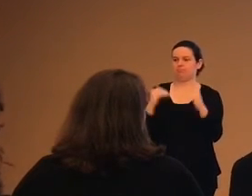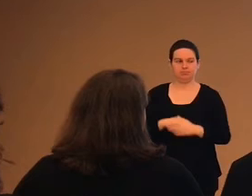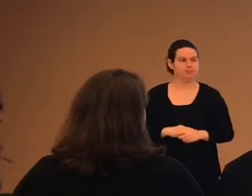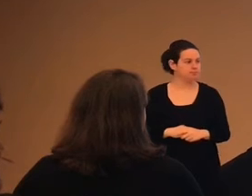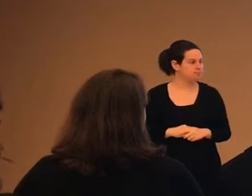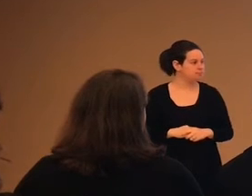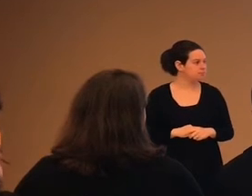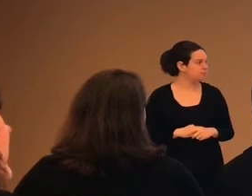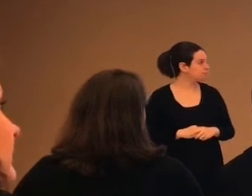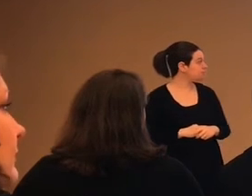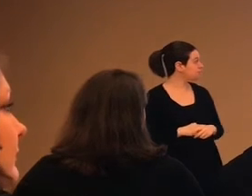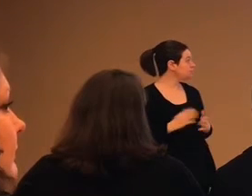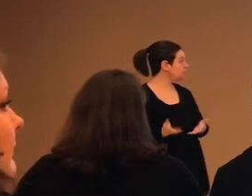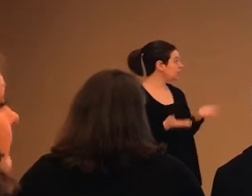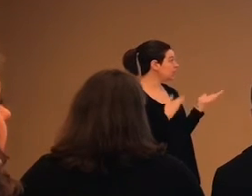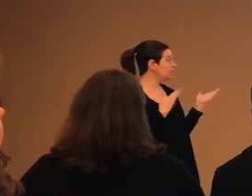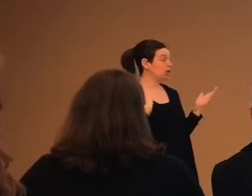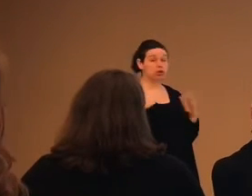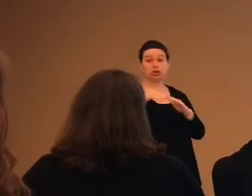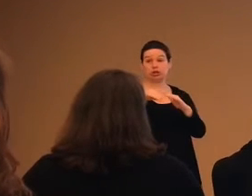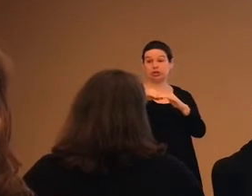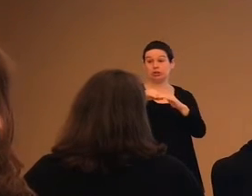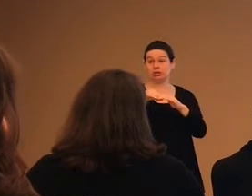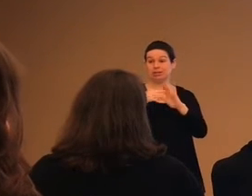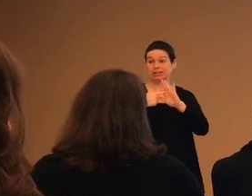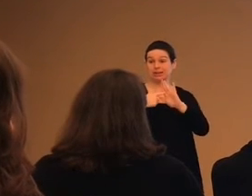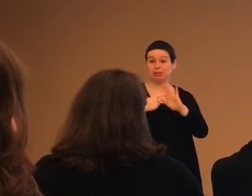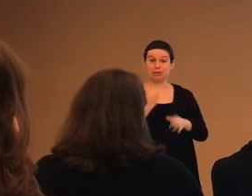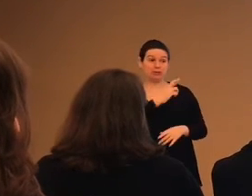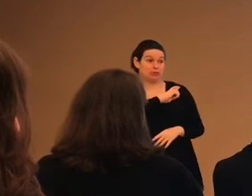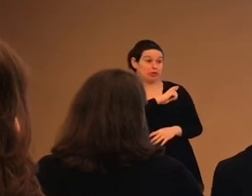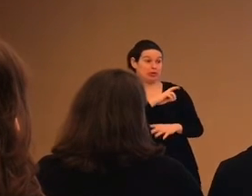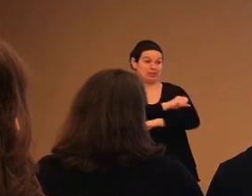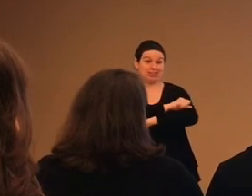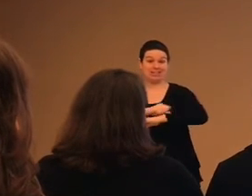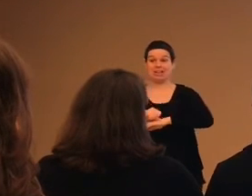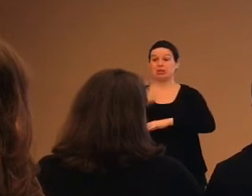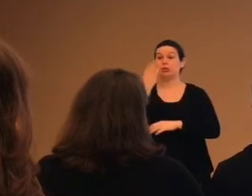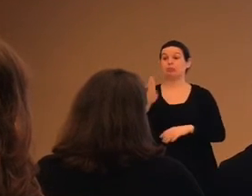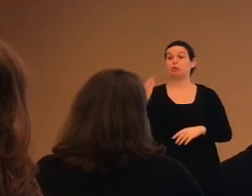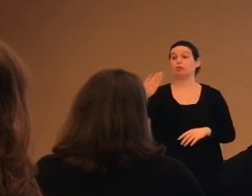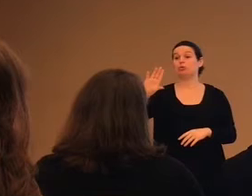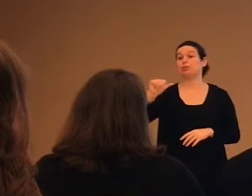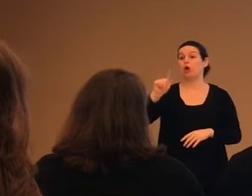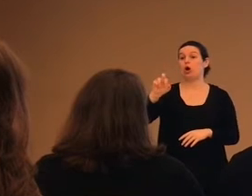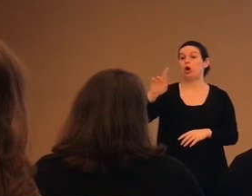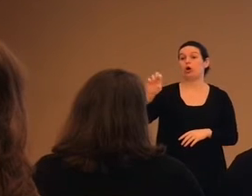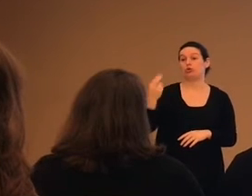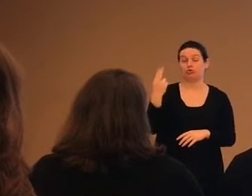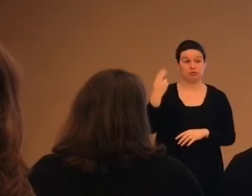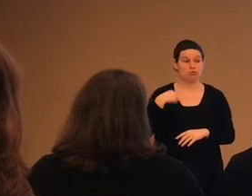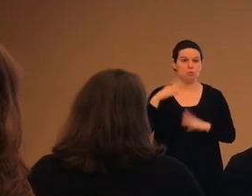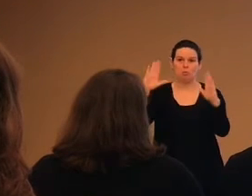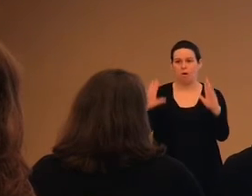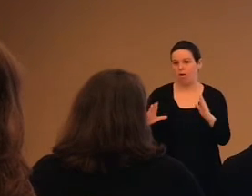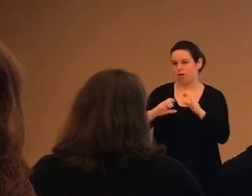Another example This is some Ranger Ronda on the stage at the Blues at the arch a wonderful concert series sponsored by our partners Gateway